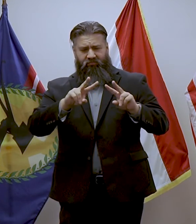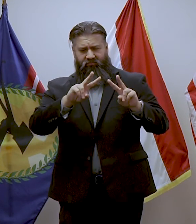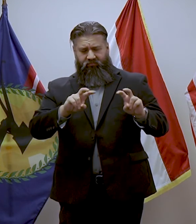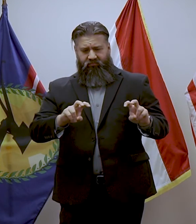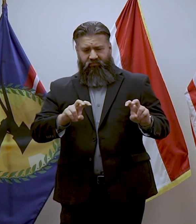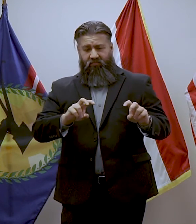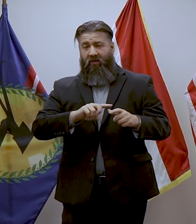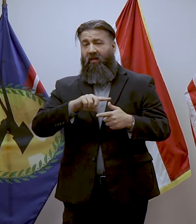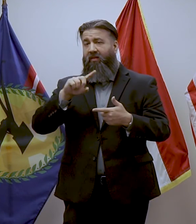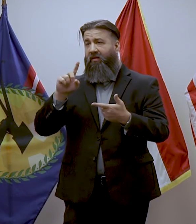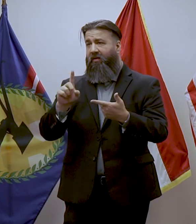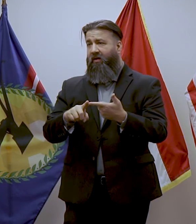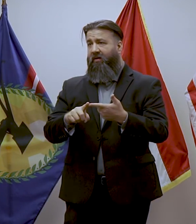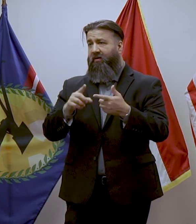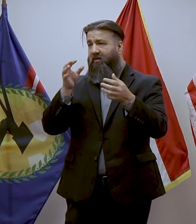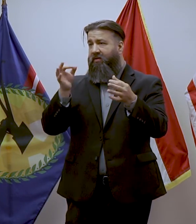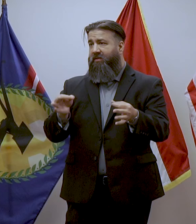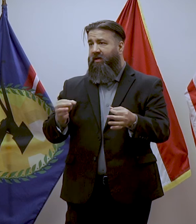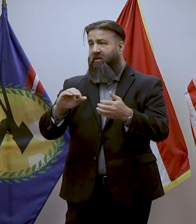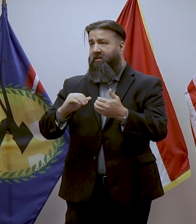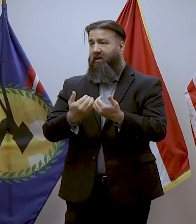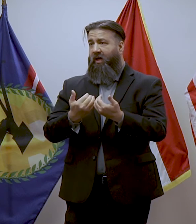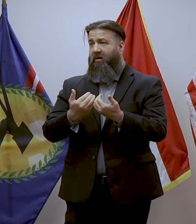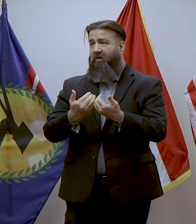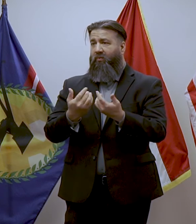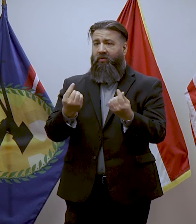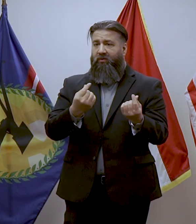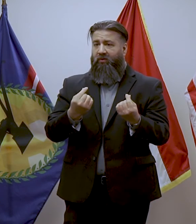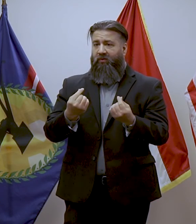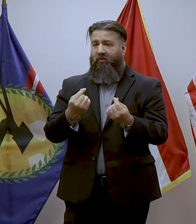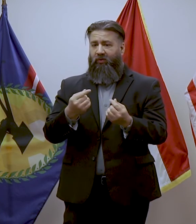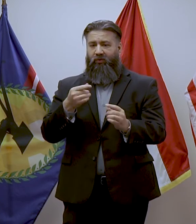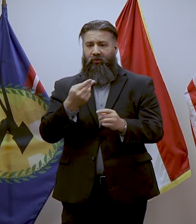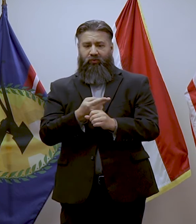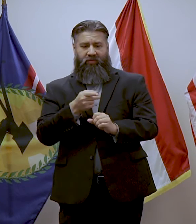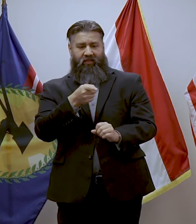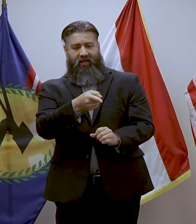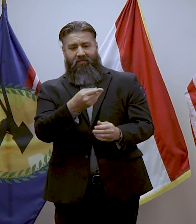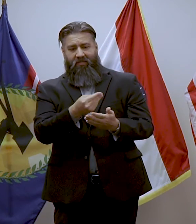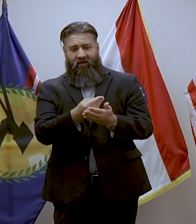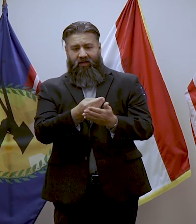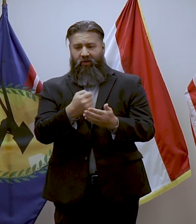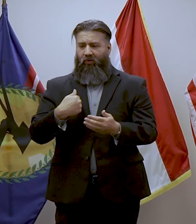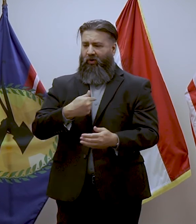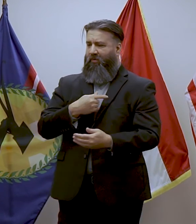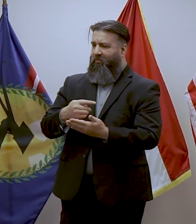then decides how they're going to move forward, whether it uses or the projects that they put forward or some combination.